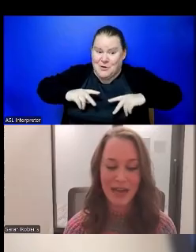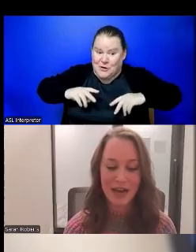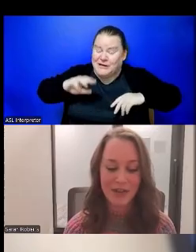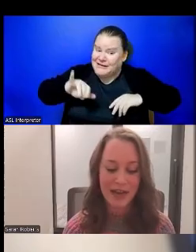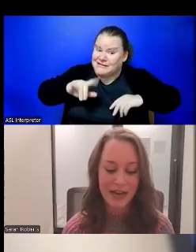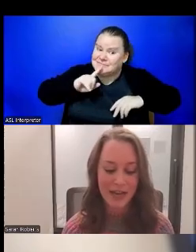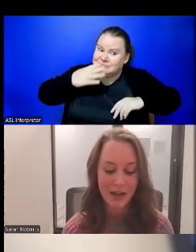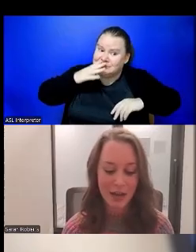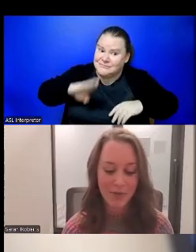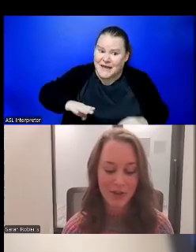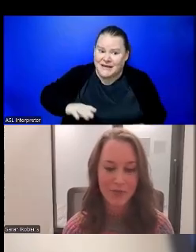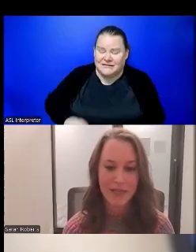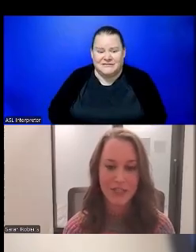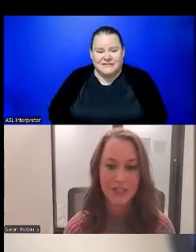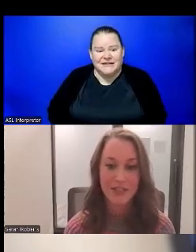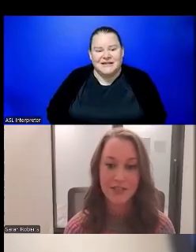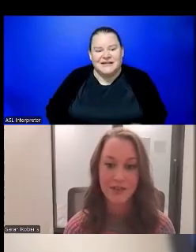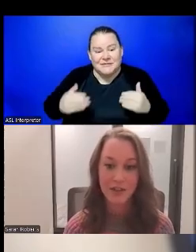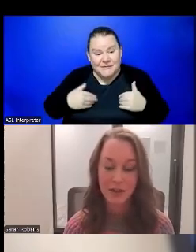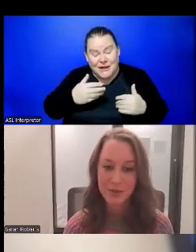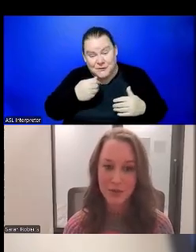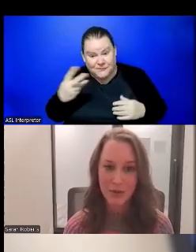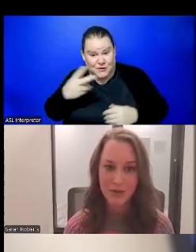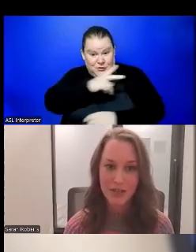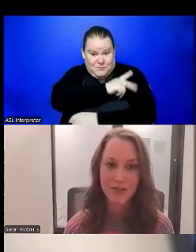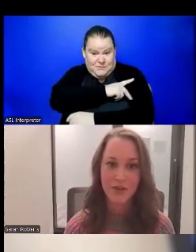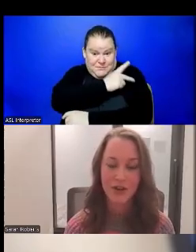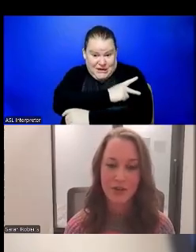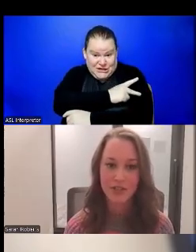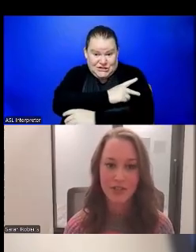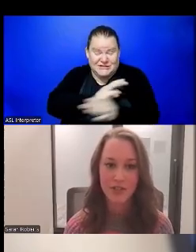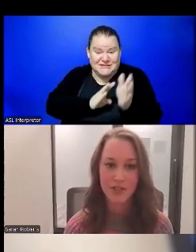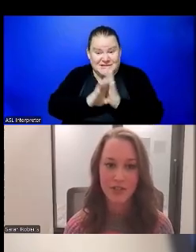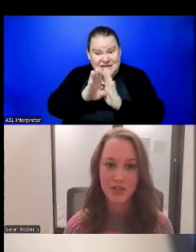We have had a couple of patients develop pneumonia or go into the